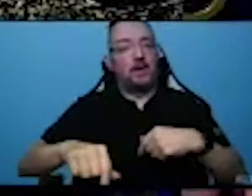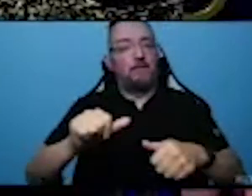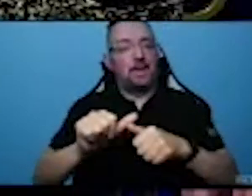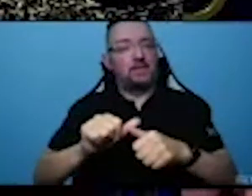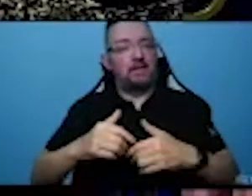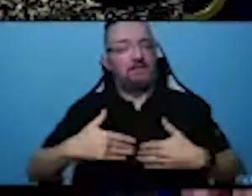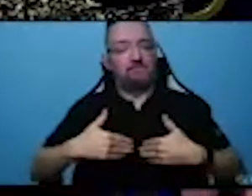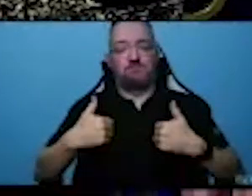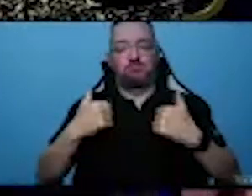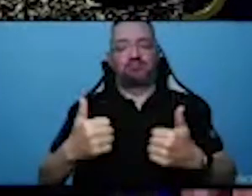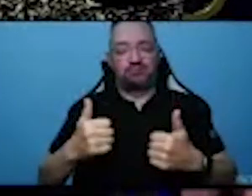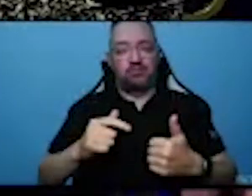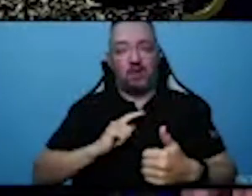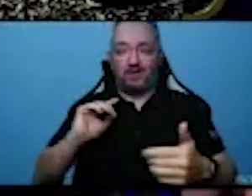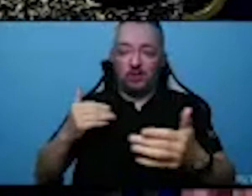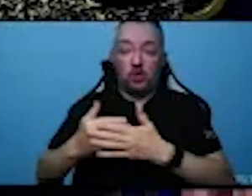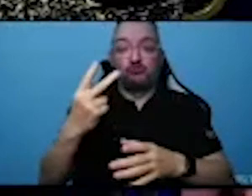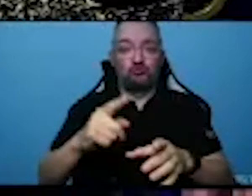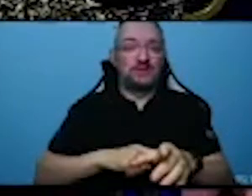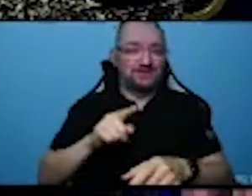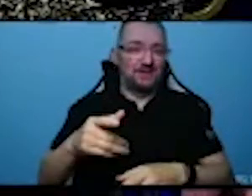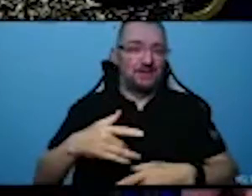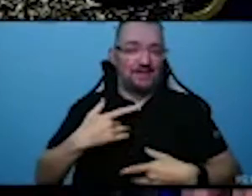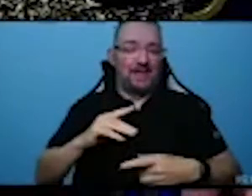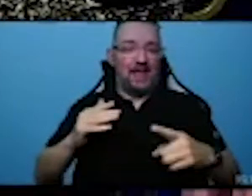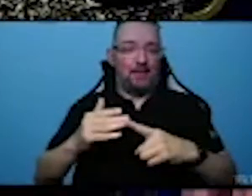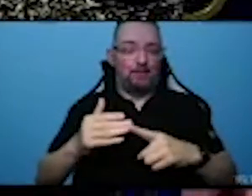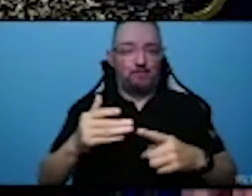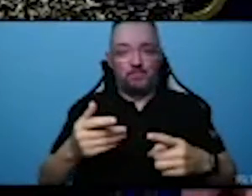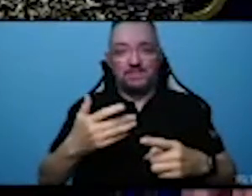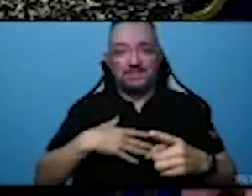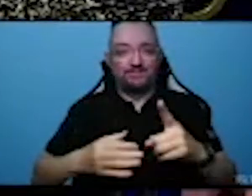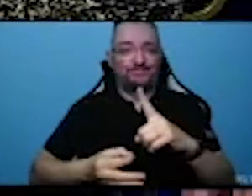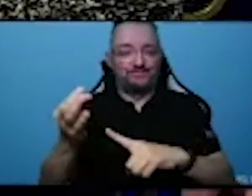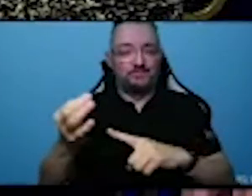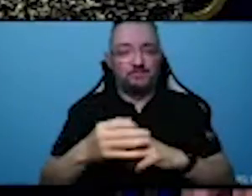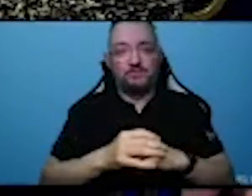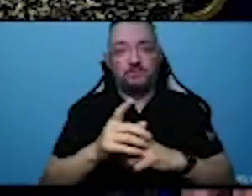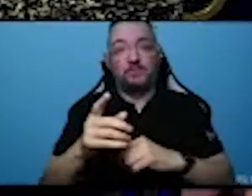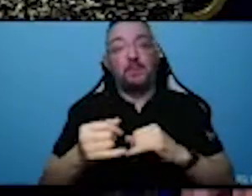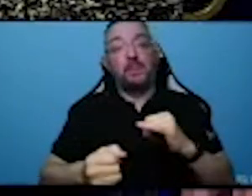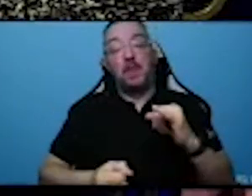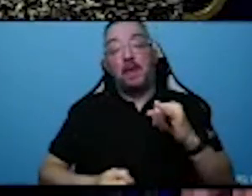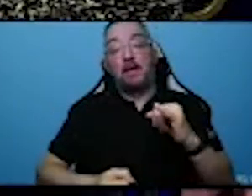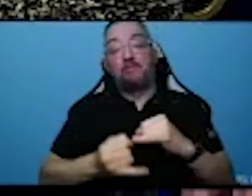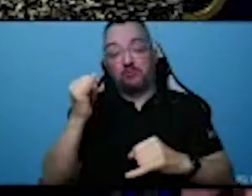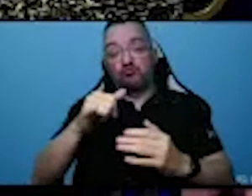that above all is what we want. Let me remind you that the final report, in full, and it's a wonderful